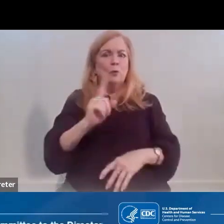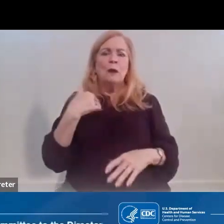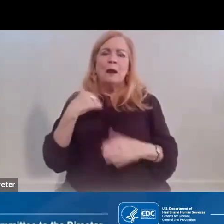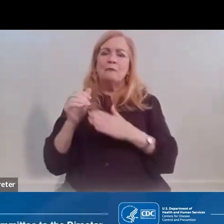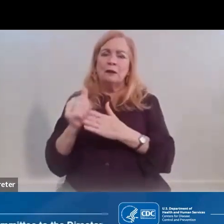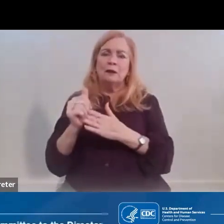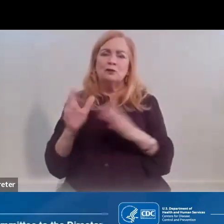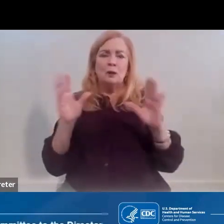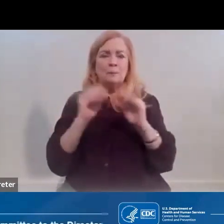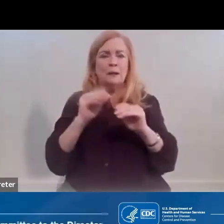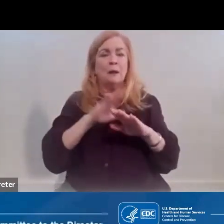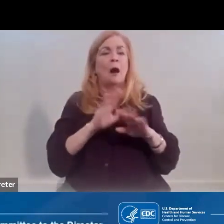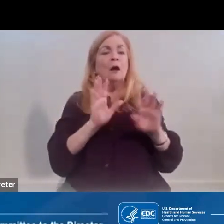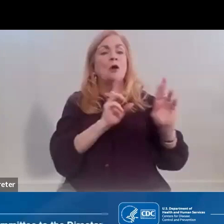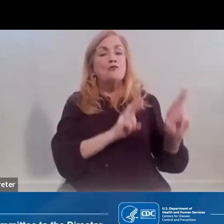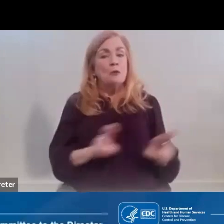on the readiness and response priority area.